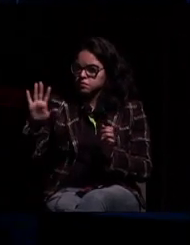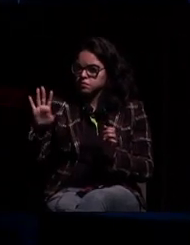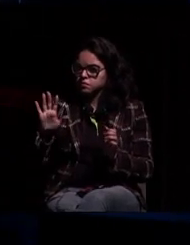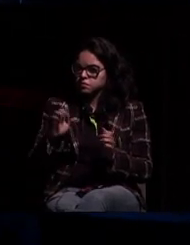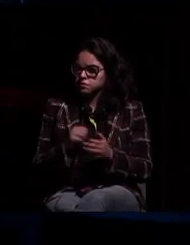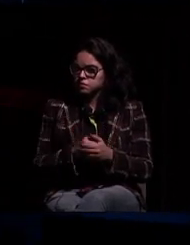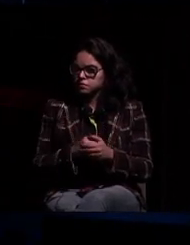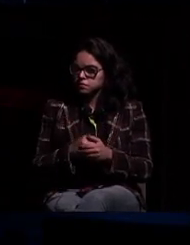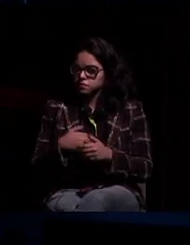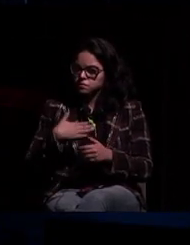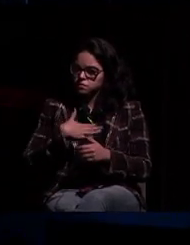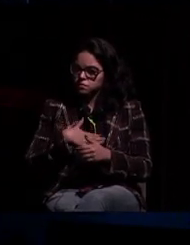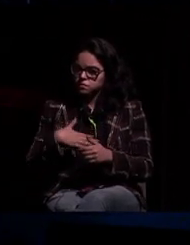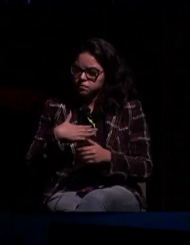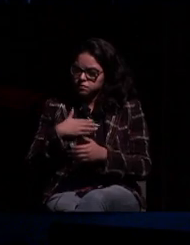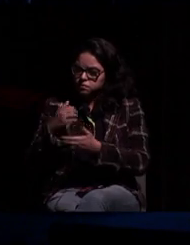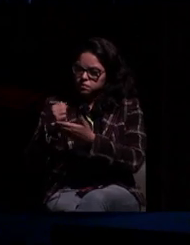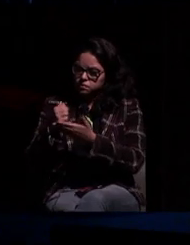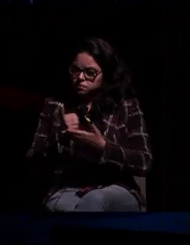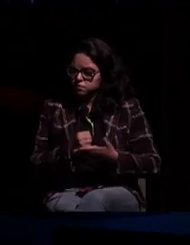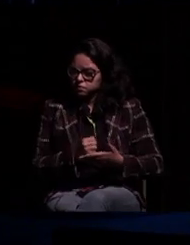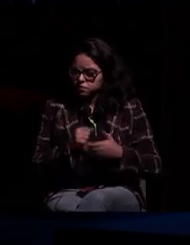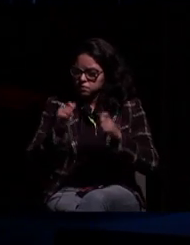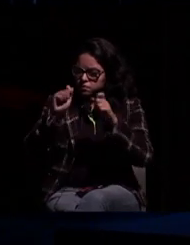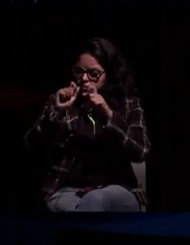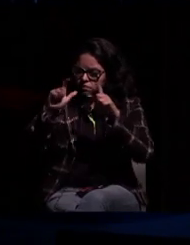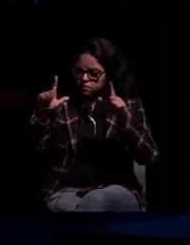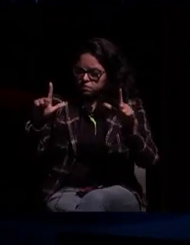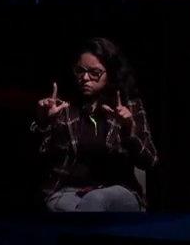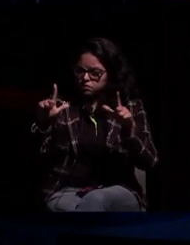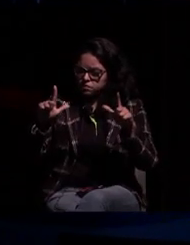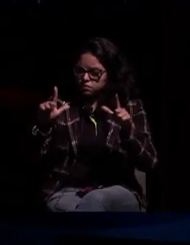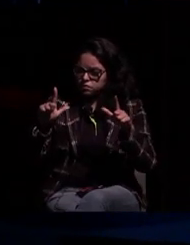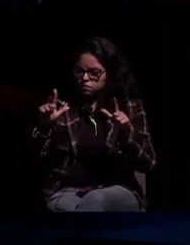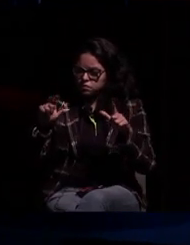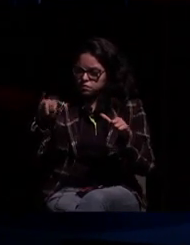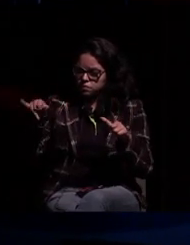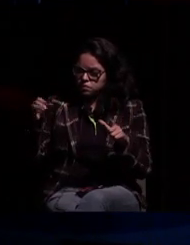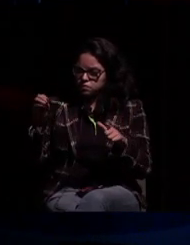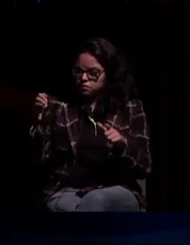I’d like to show you an image. Can you please, show it João?